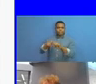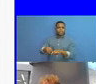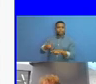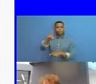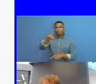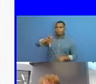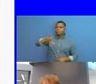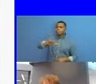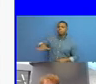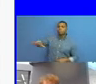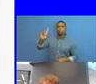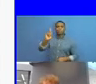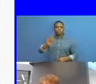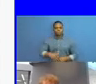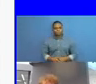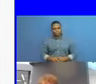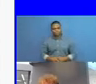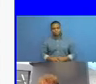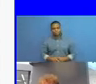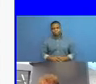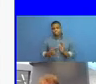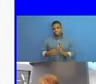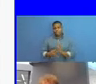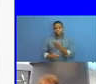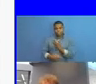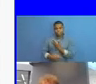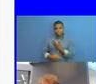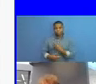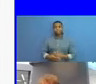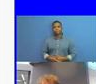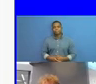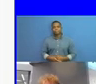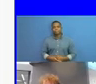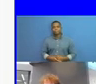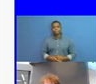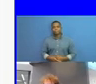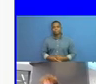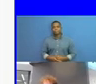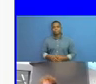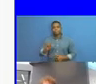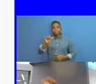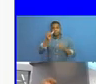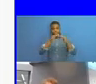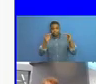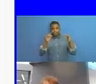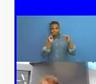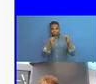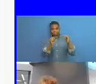with two ideas, artistic ideas, other ideas, any ideas that you really want to explore further and Perform Europe.